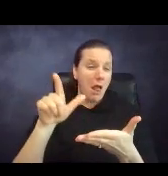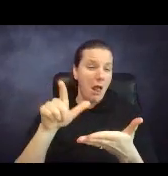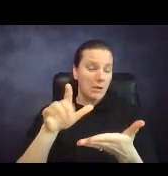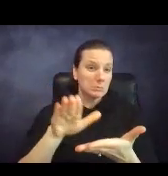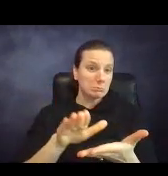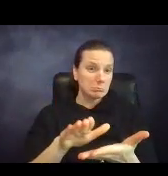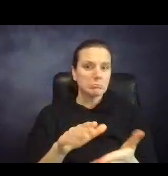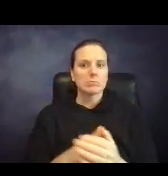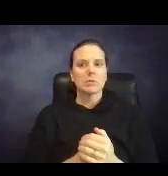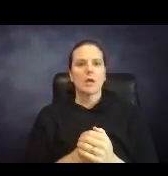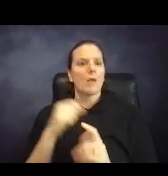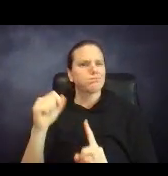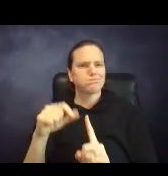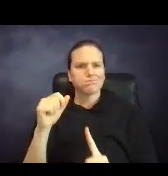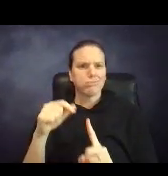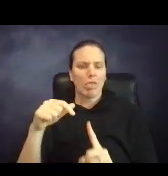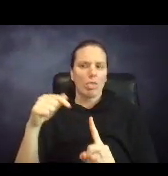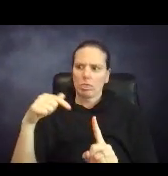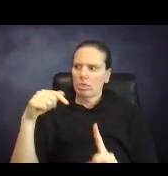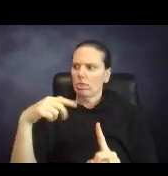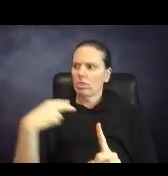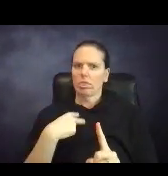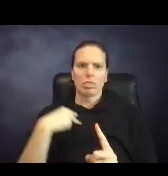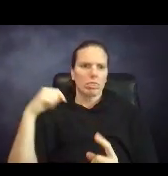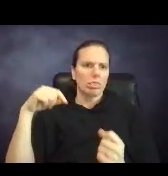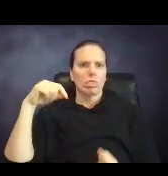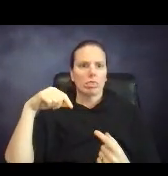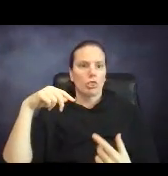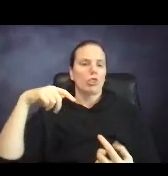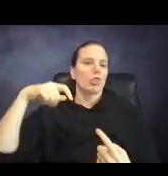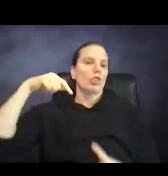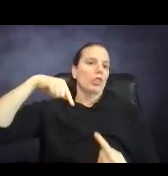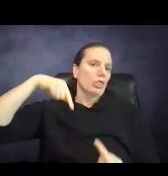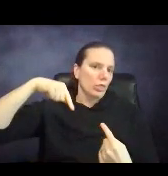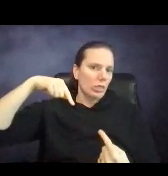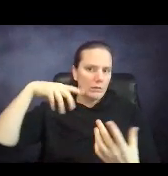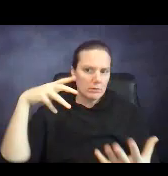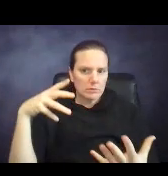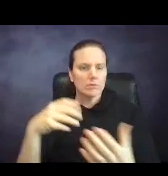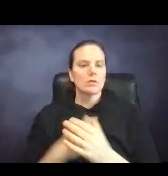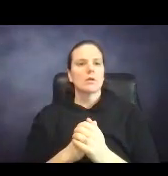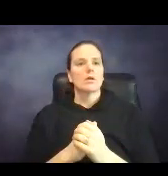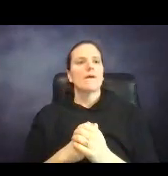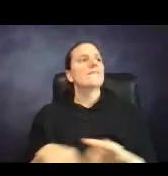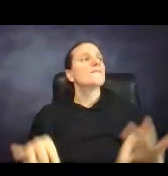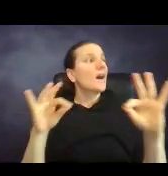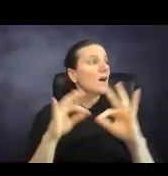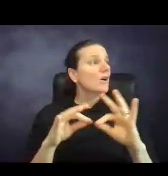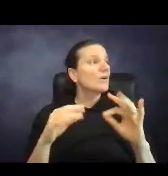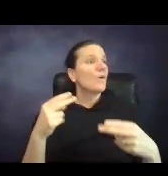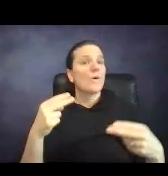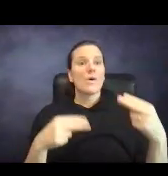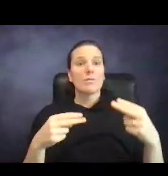signals aren't getting transmitted throughout the body. And that's why we, we value hormones so much because they are running the show.